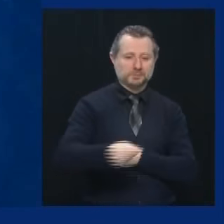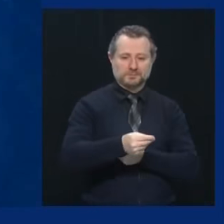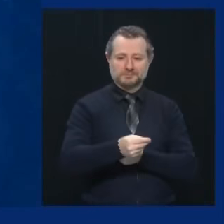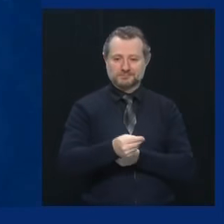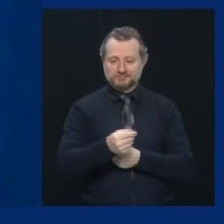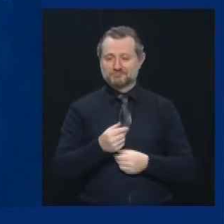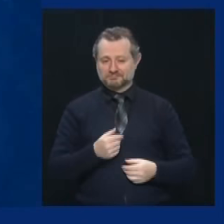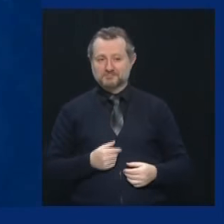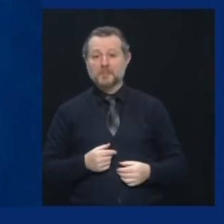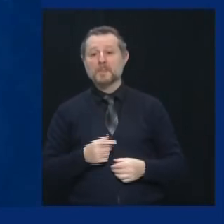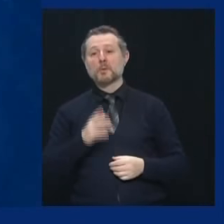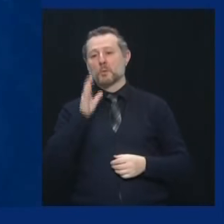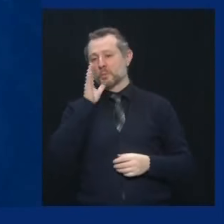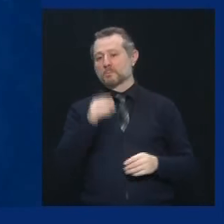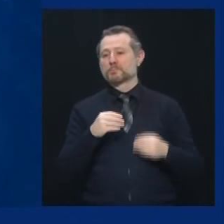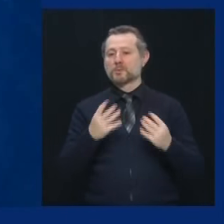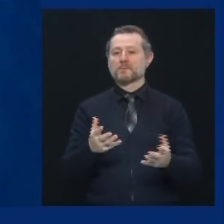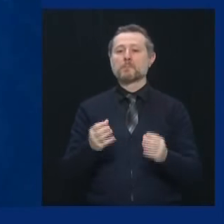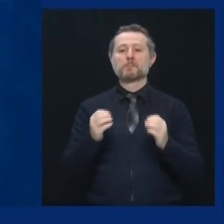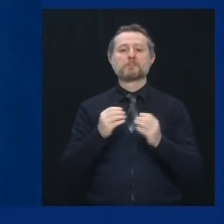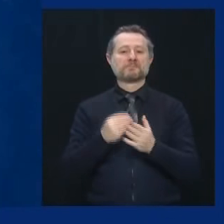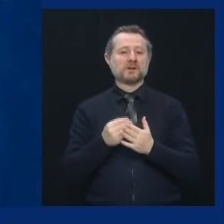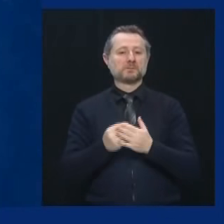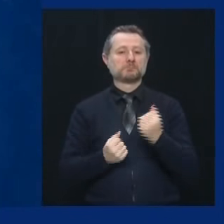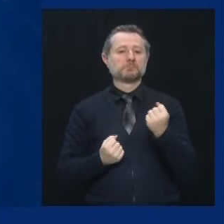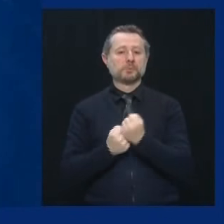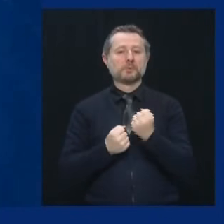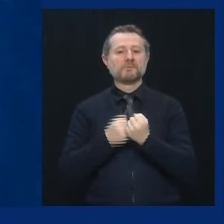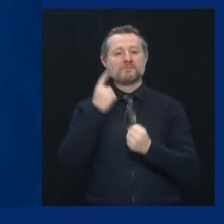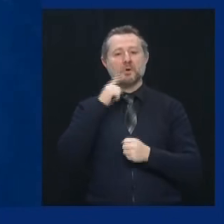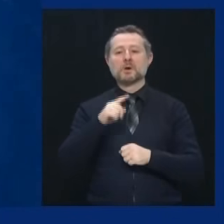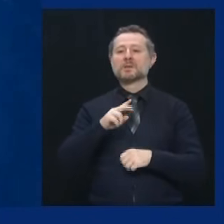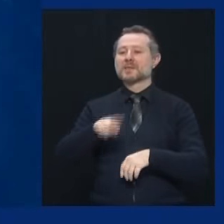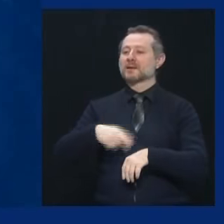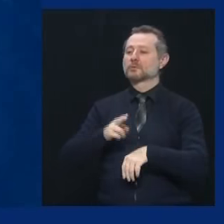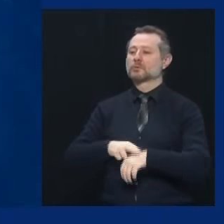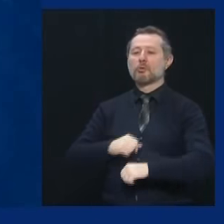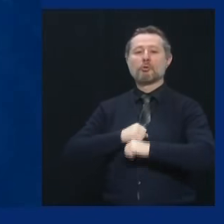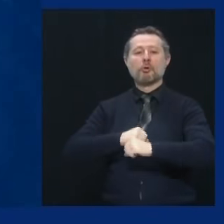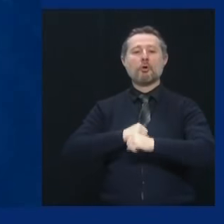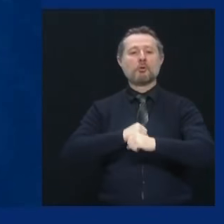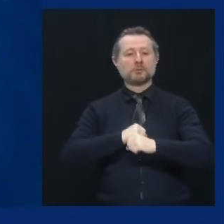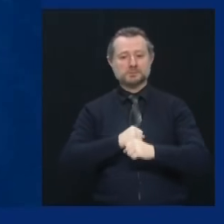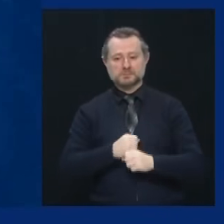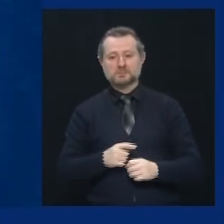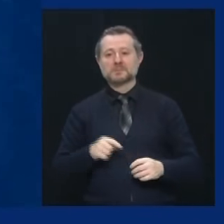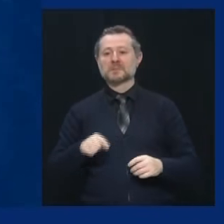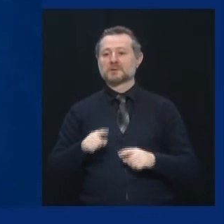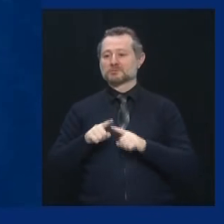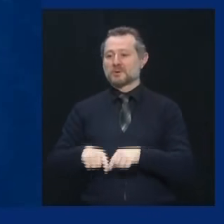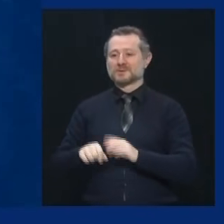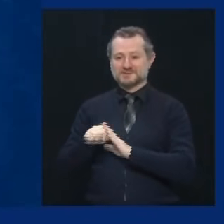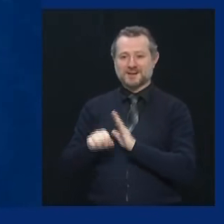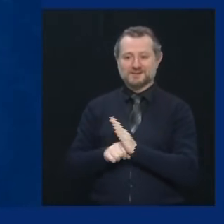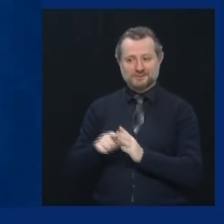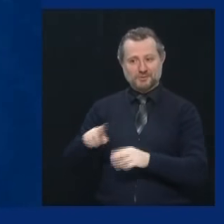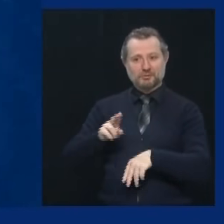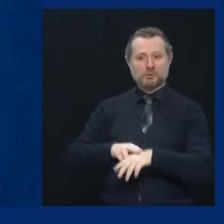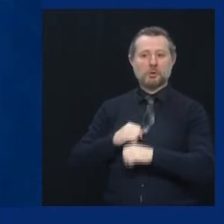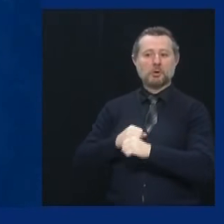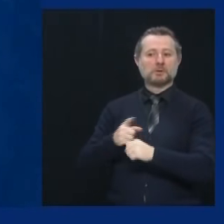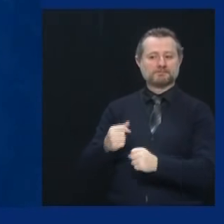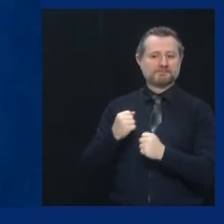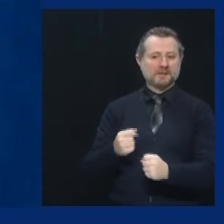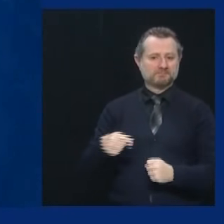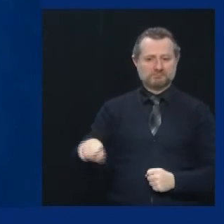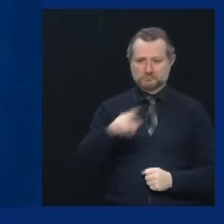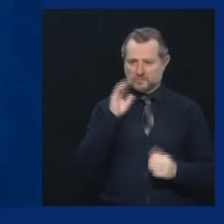OVERALL, 96% OF OUR DOSAGES